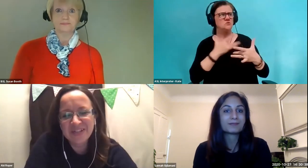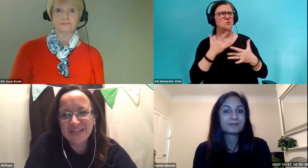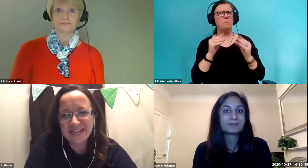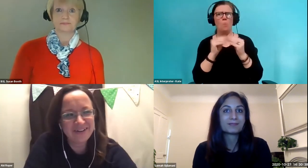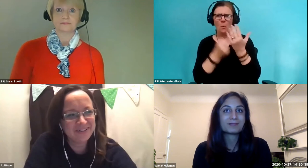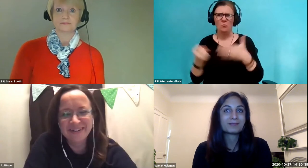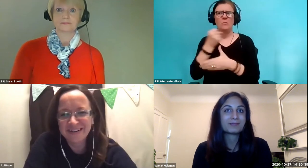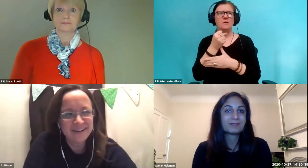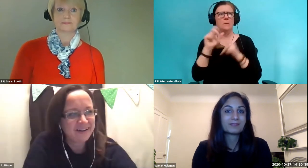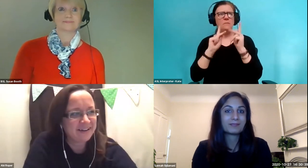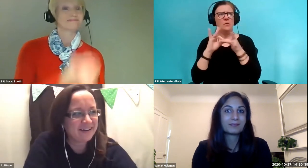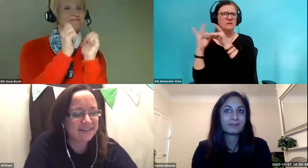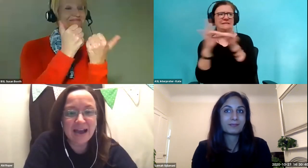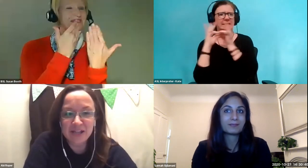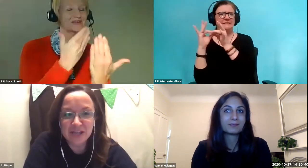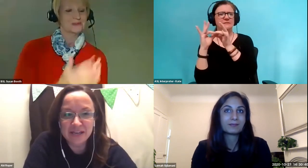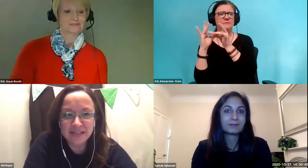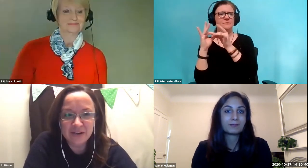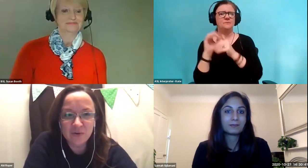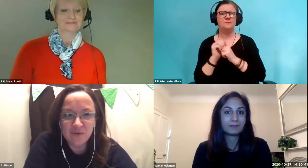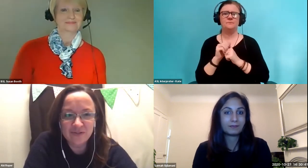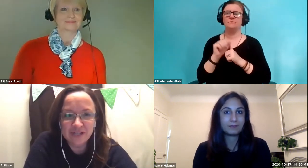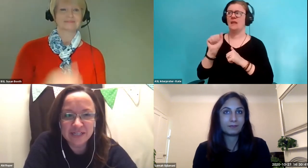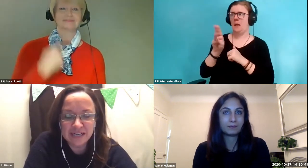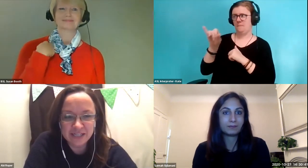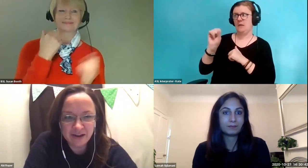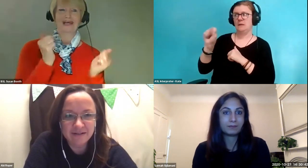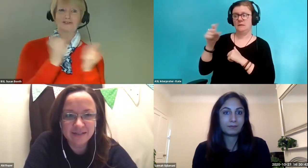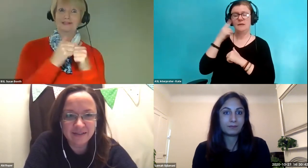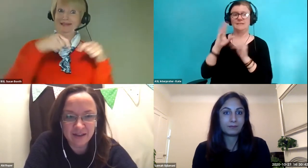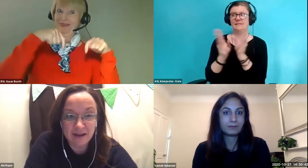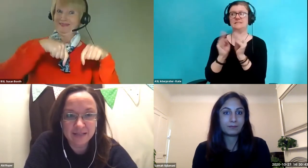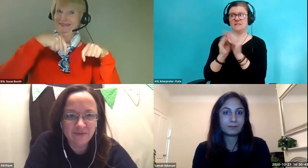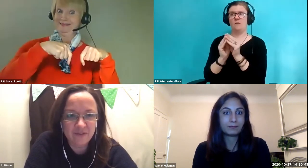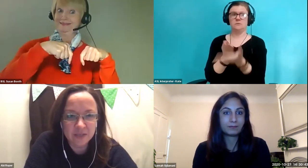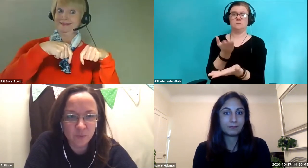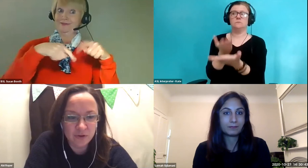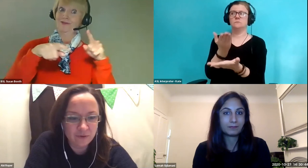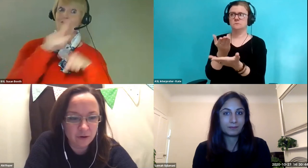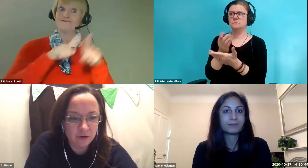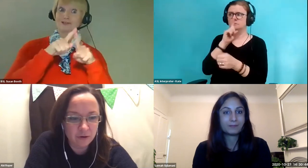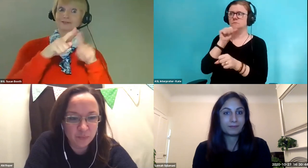thank you uh yeah I think this whole conference has shown us that in fact we've got